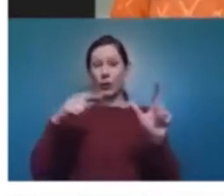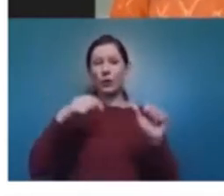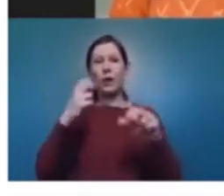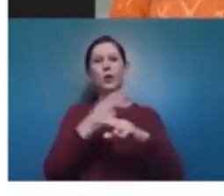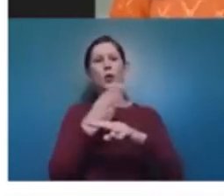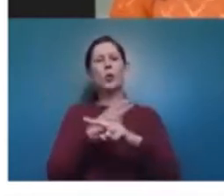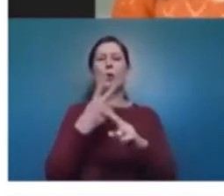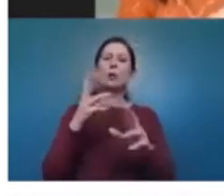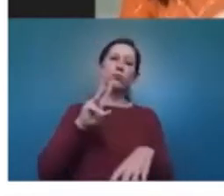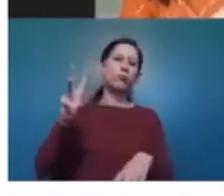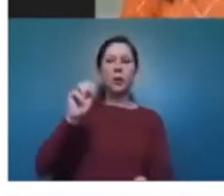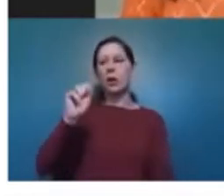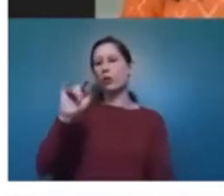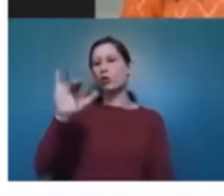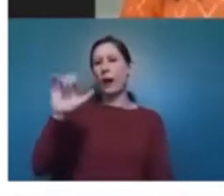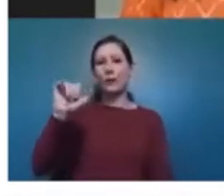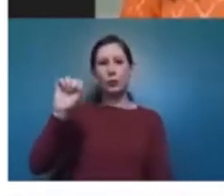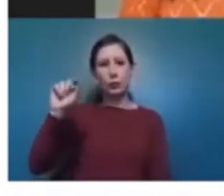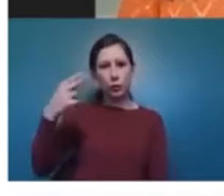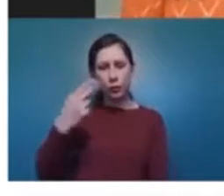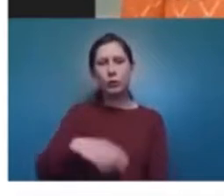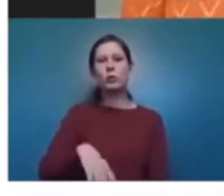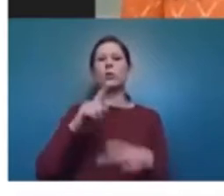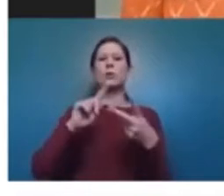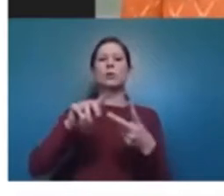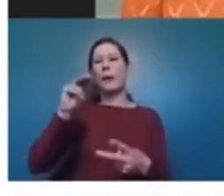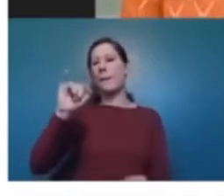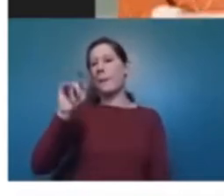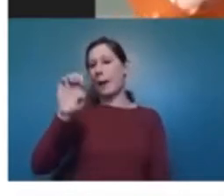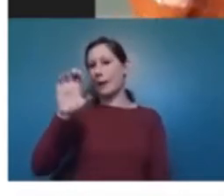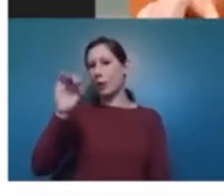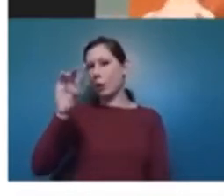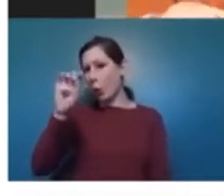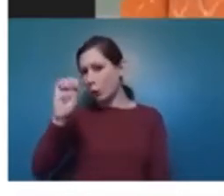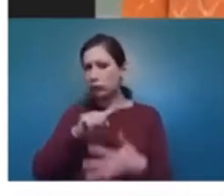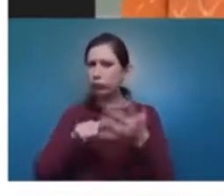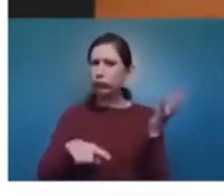sites like Scratch or Snap or Make Code. We can make that coding physical